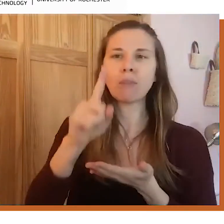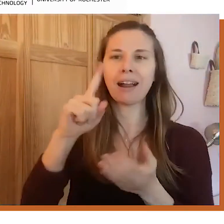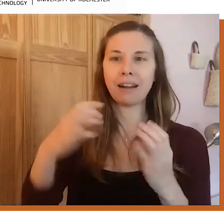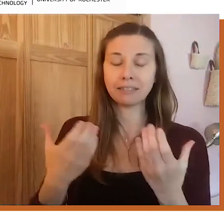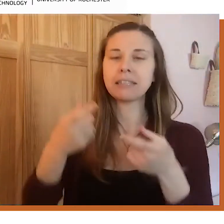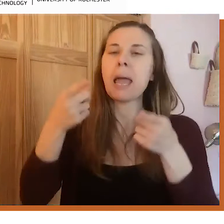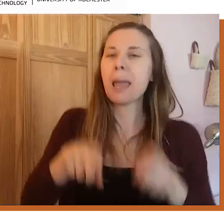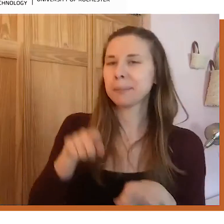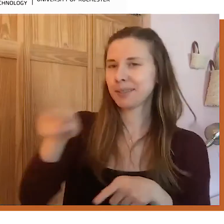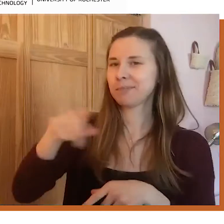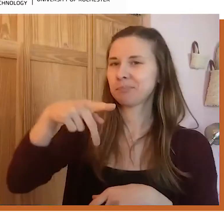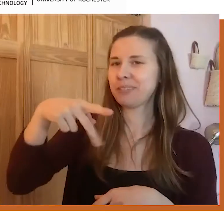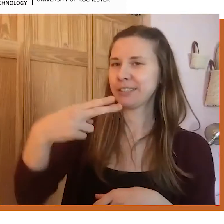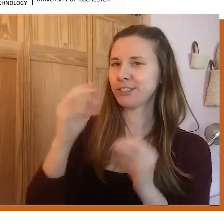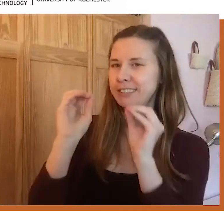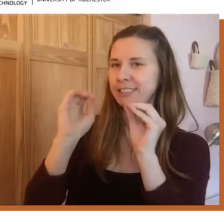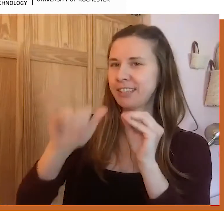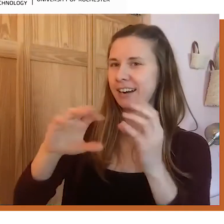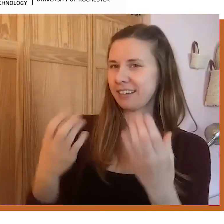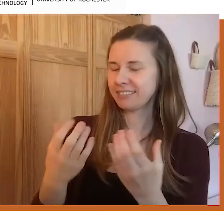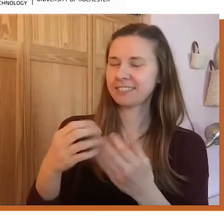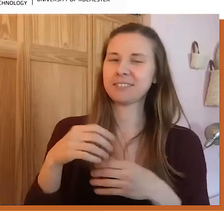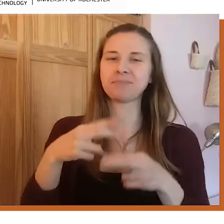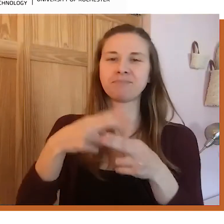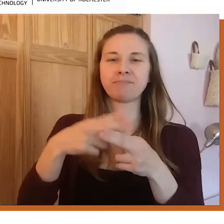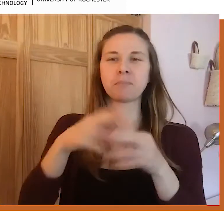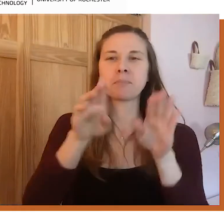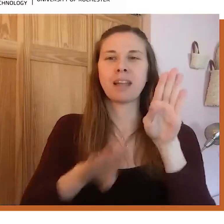and there was a course that Dr. Peter Hauser was teaching,